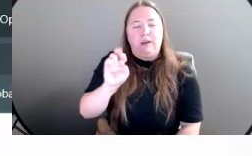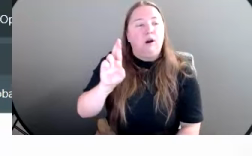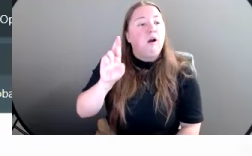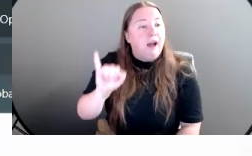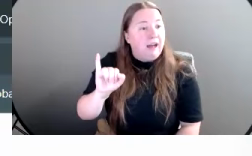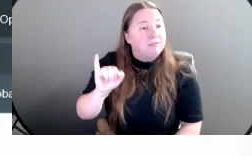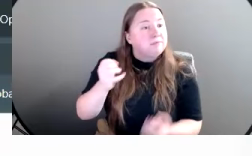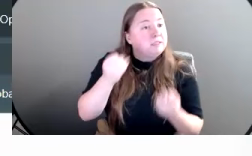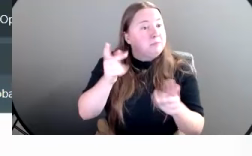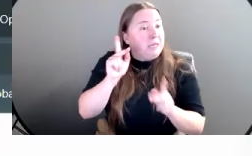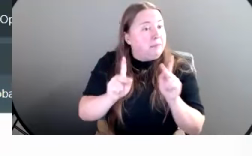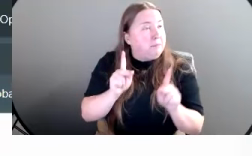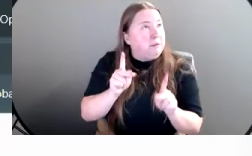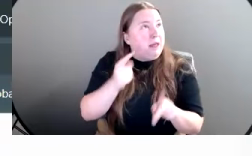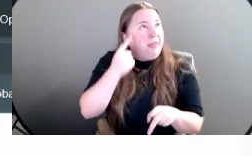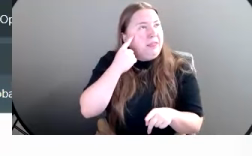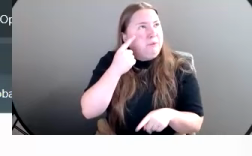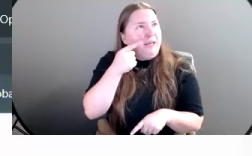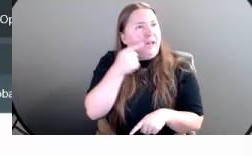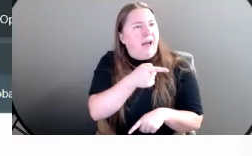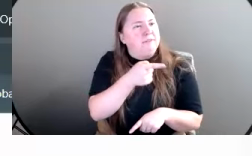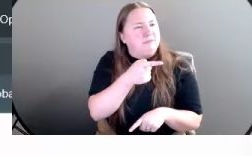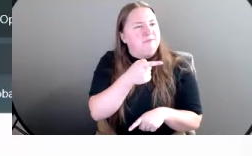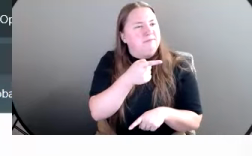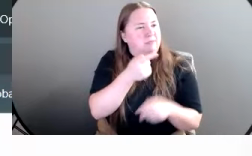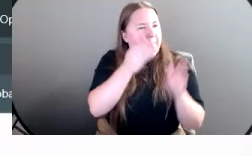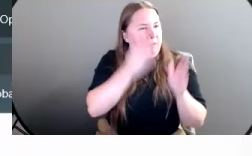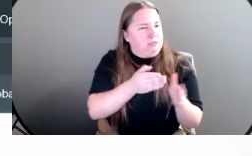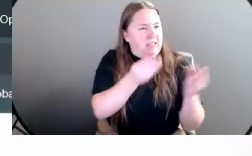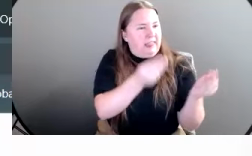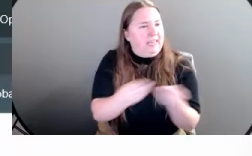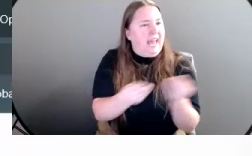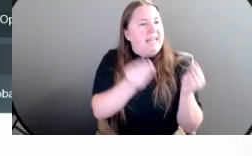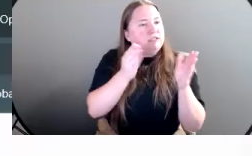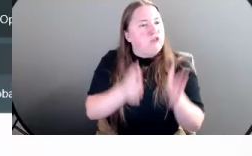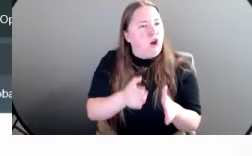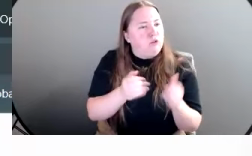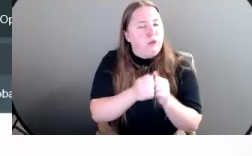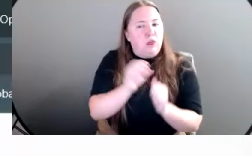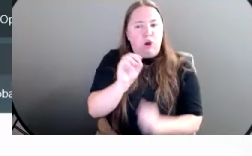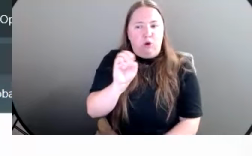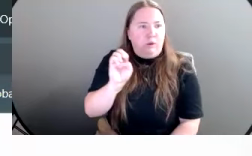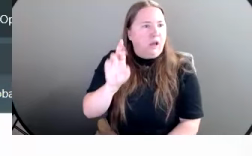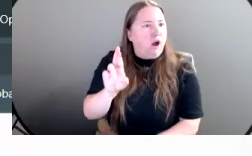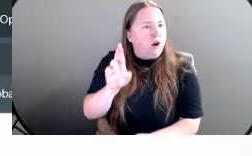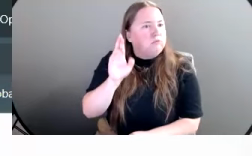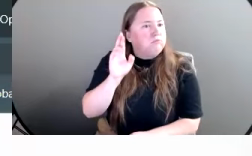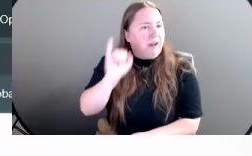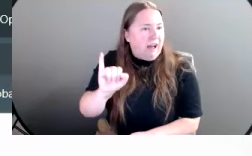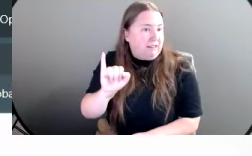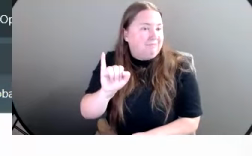I think we have an ADAPT liaison. Actually, with the OERI if I remember an H5P liaison,